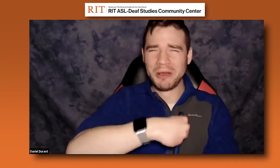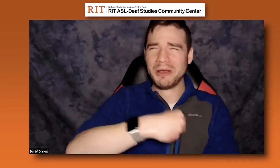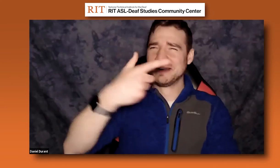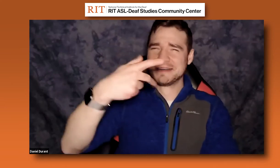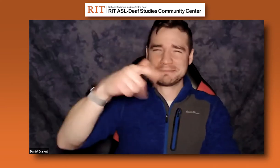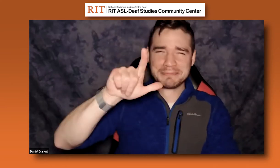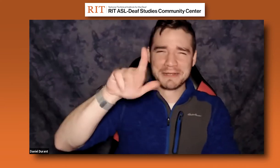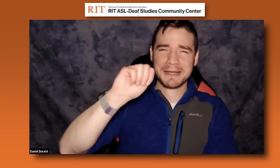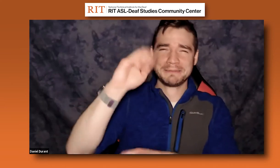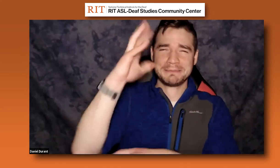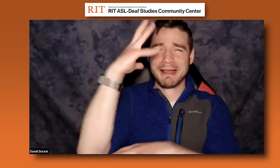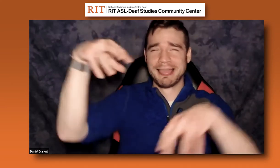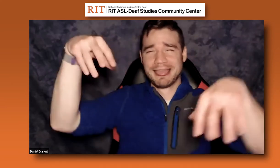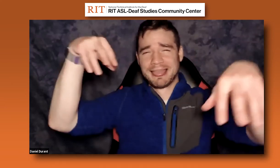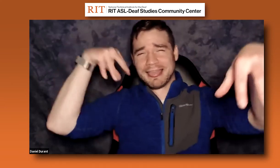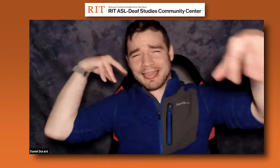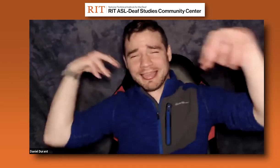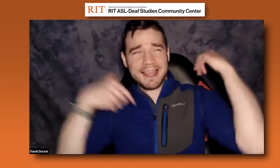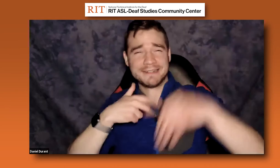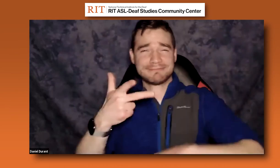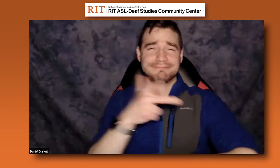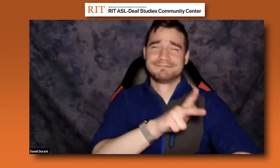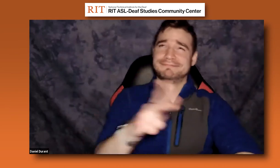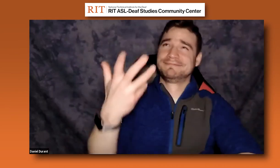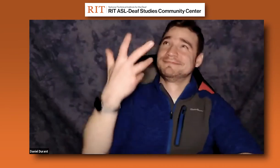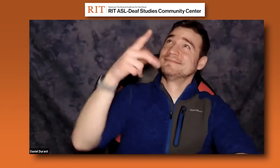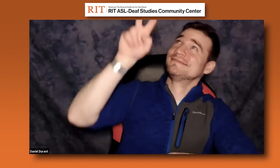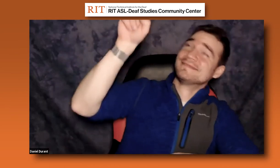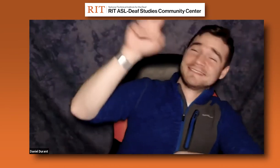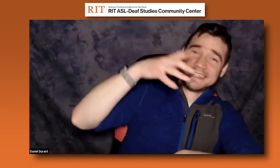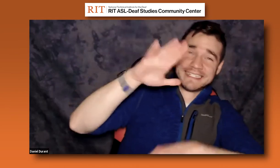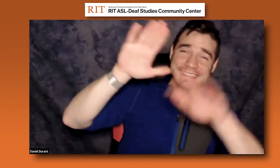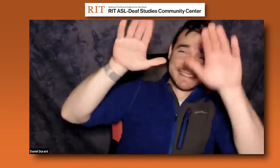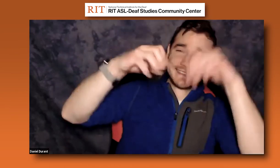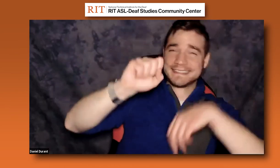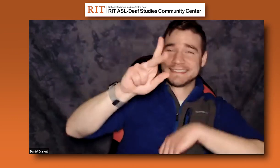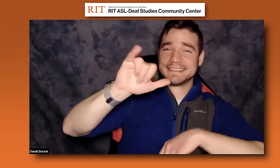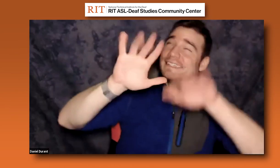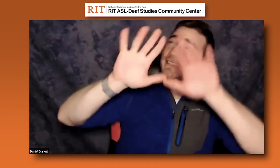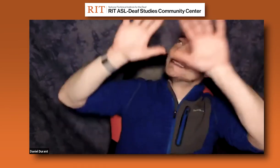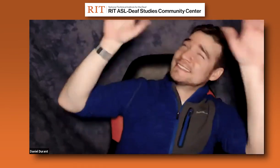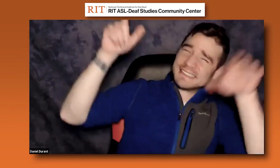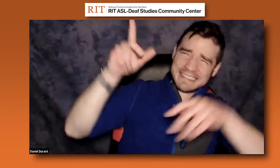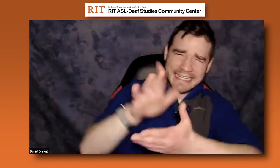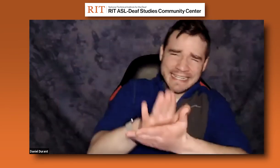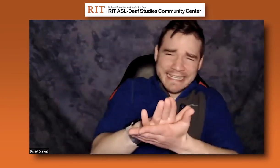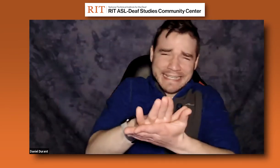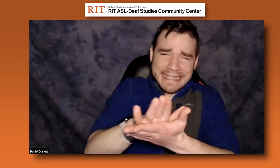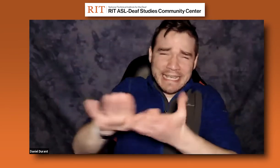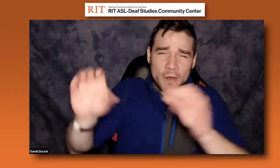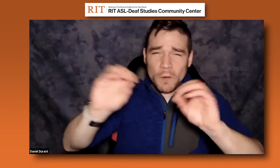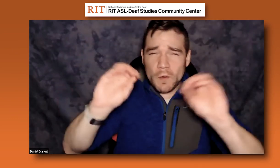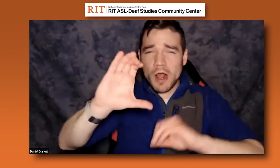It was gorgeous; the palm trees everywhere as we're driving, see the sun, it was clean.